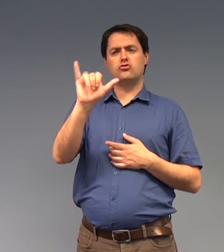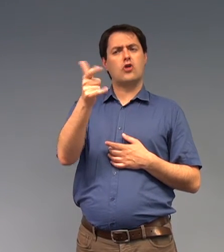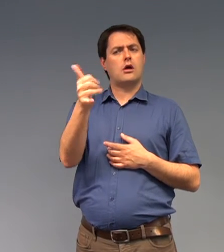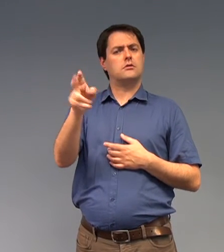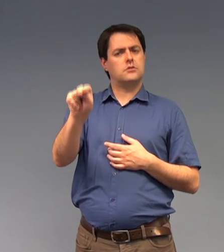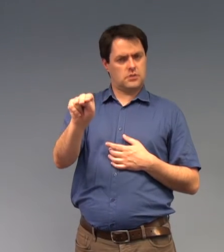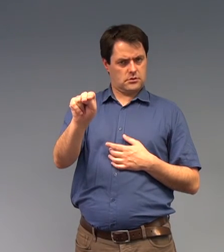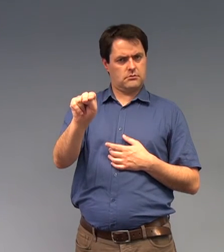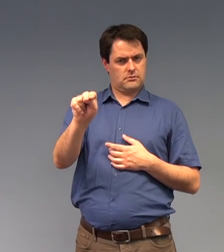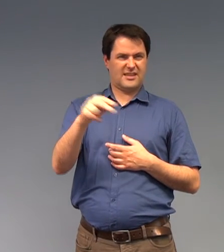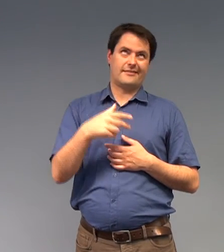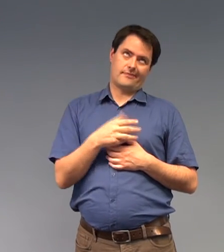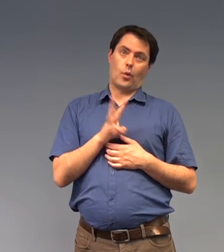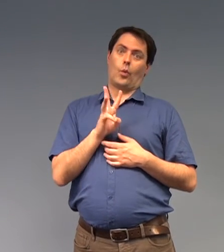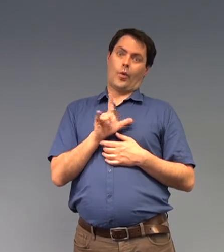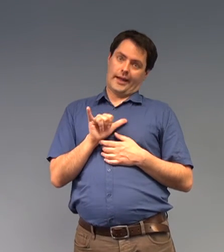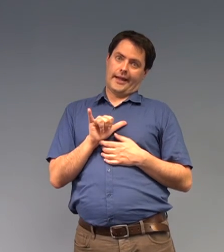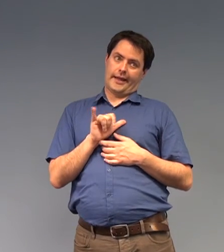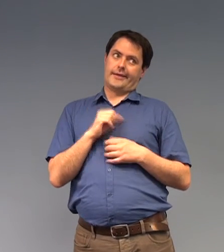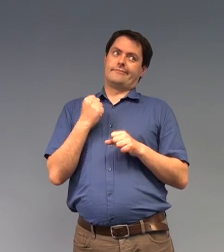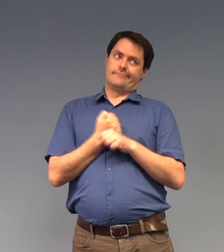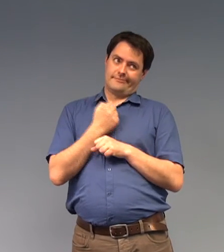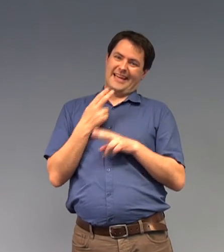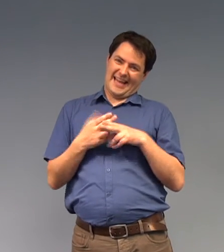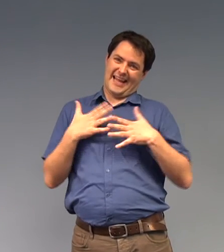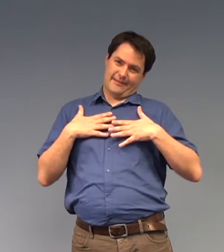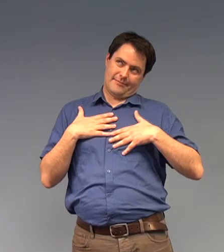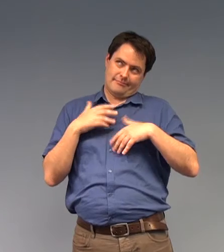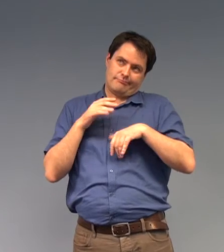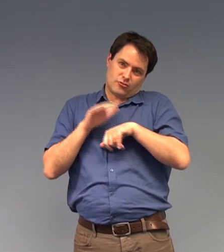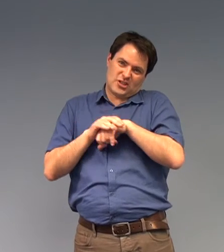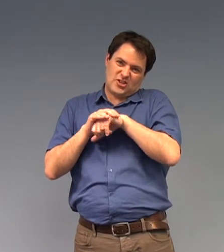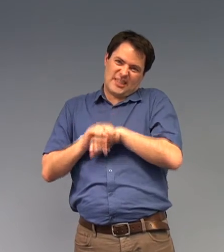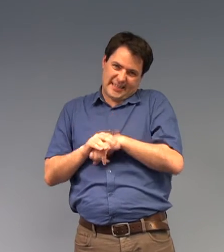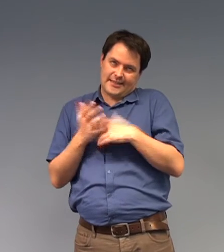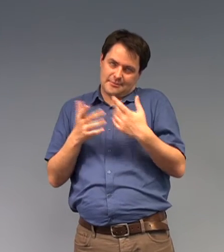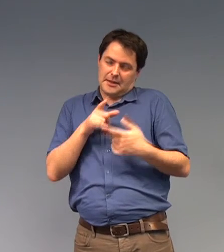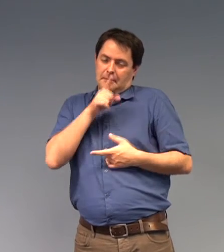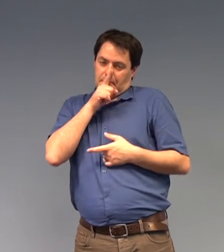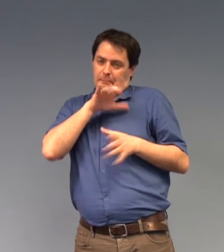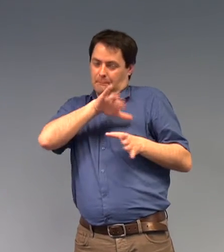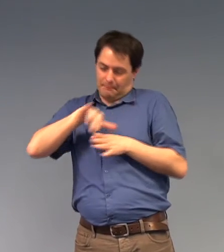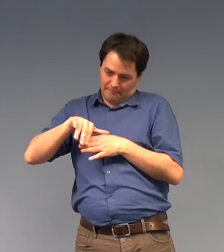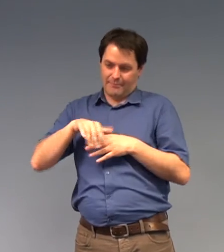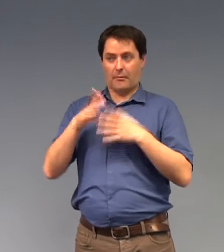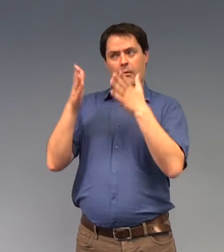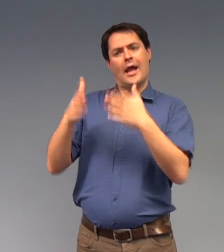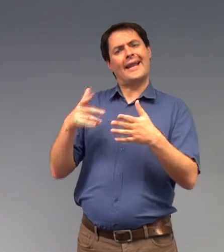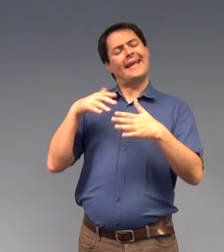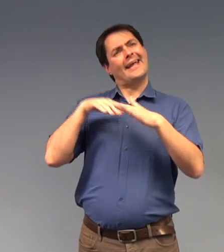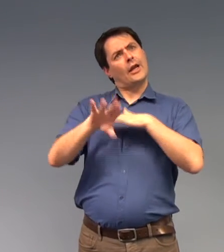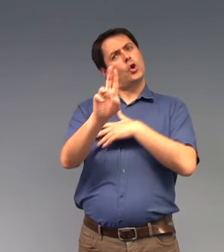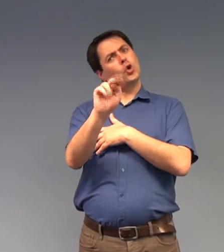In the English script we have, "Here's Willy Johnson." Of course, "Willy" is an unfortunate name in British English,